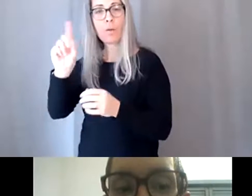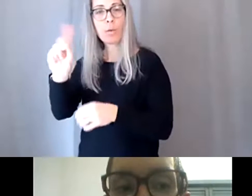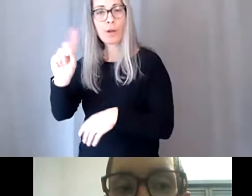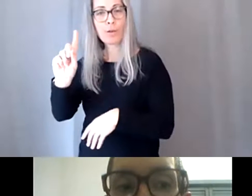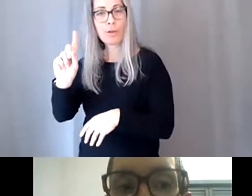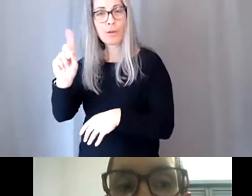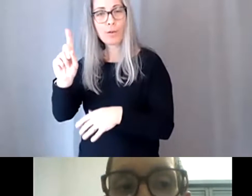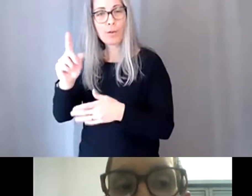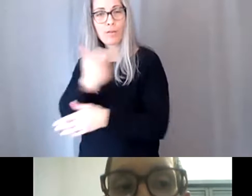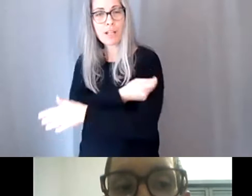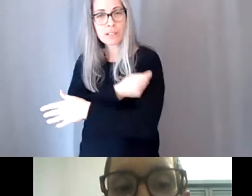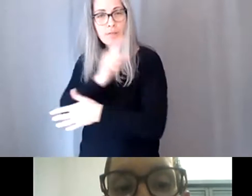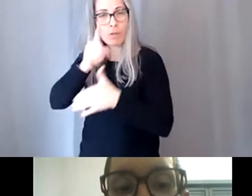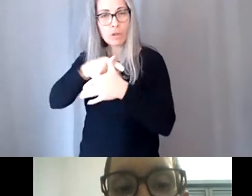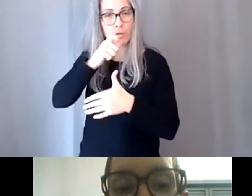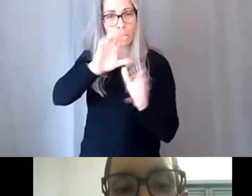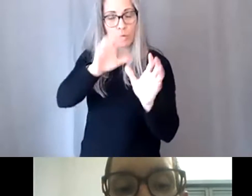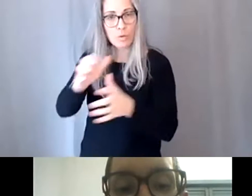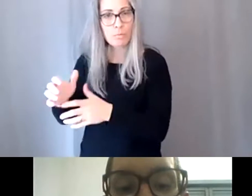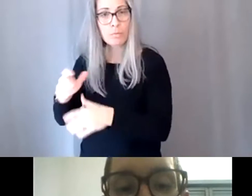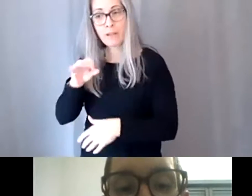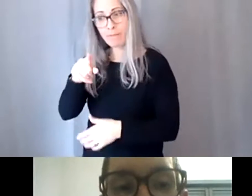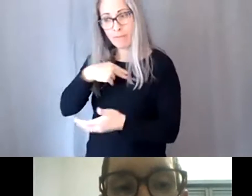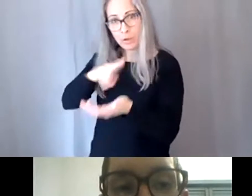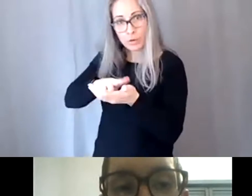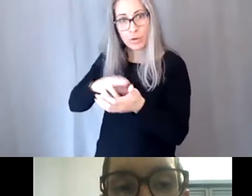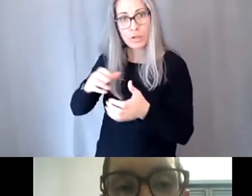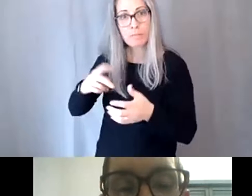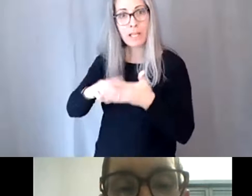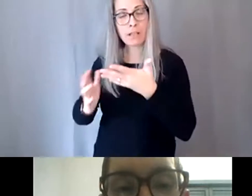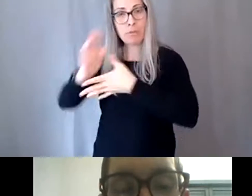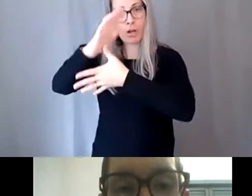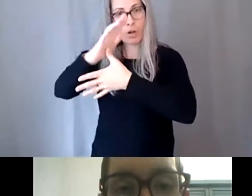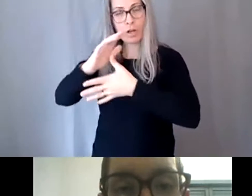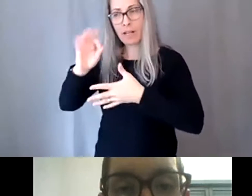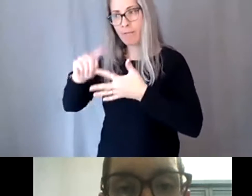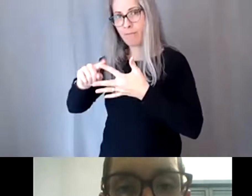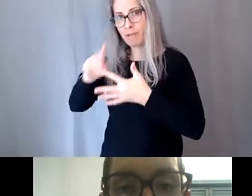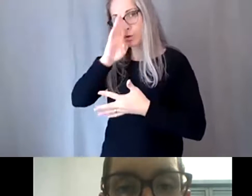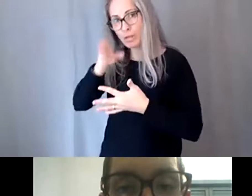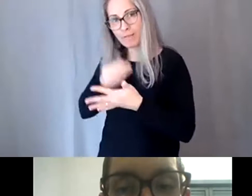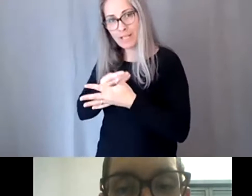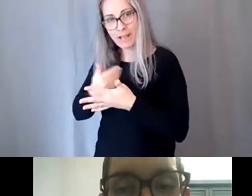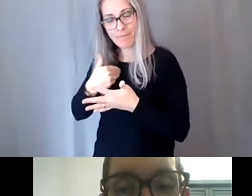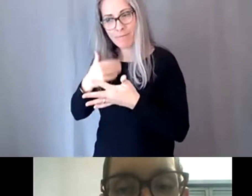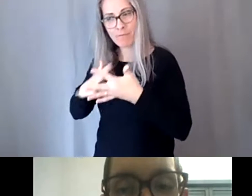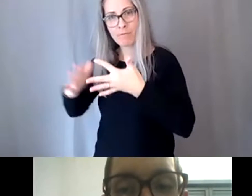moved up the list people with direct funding somehow have been prioritized ahead of people who have